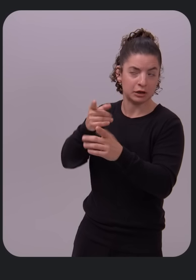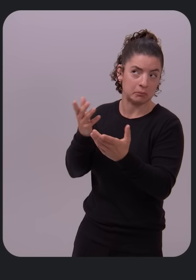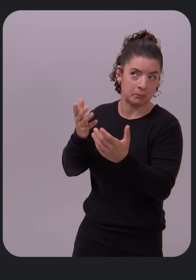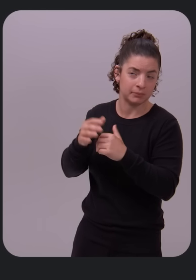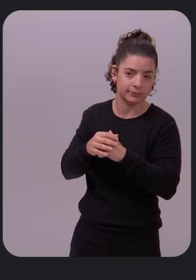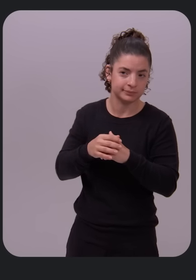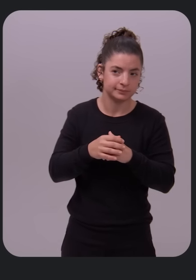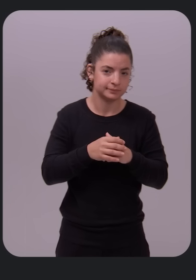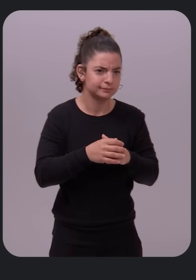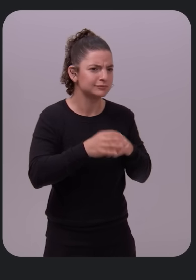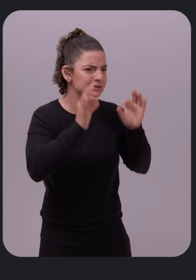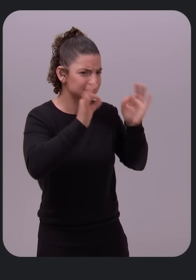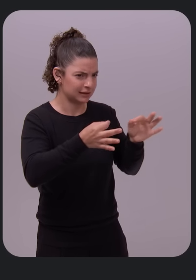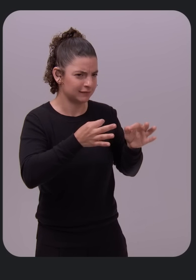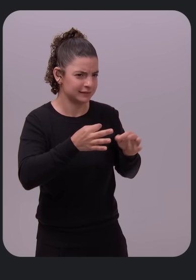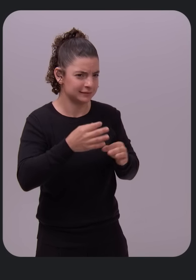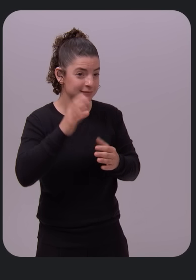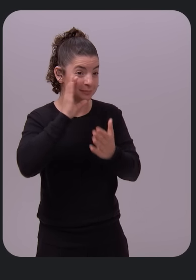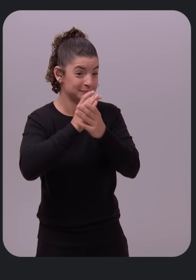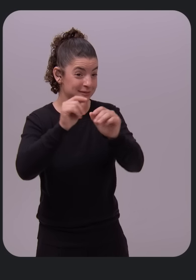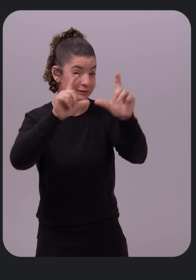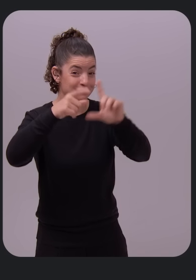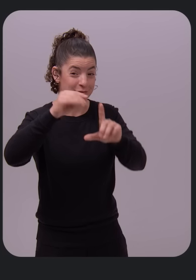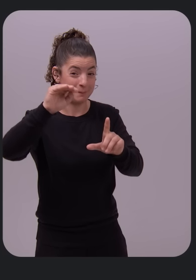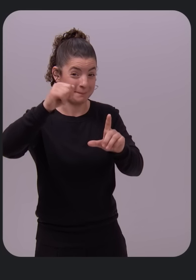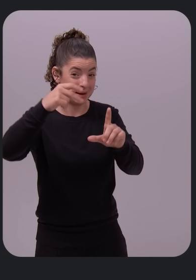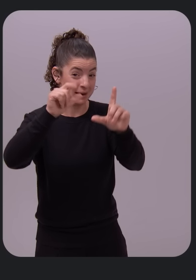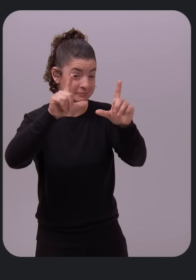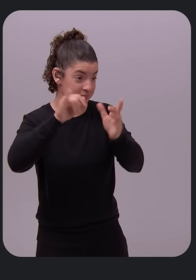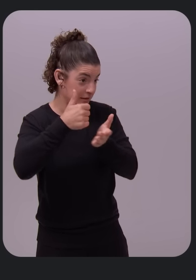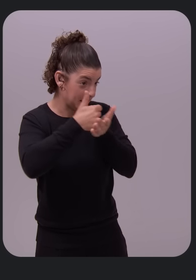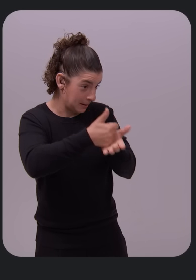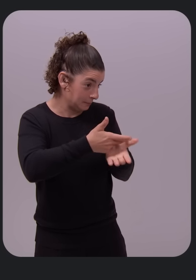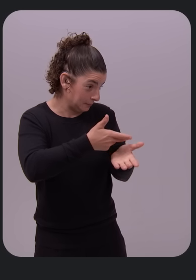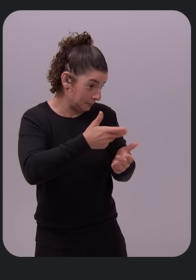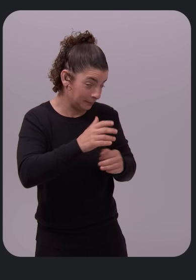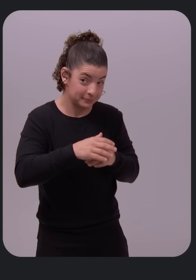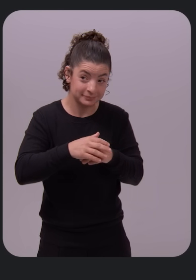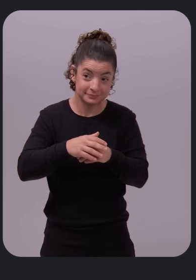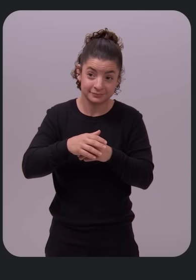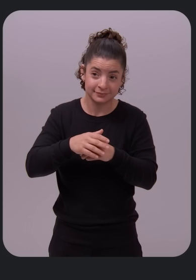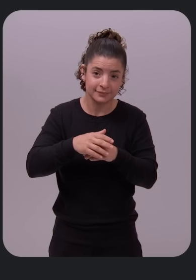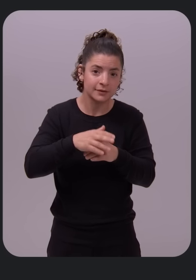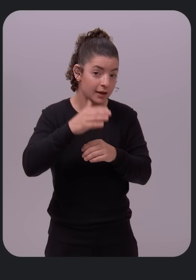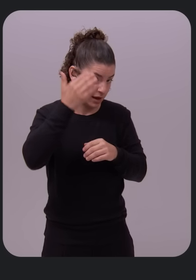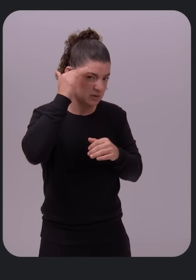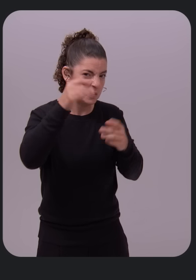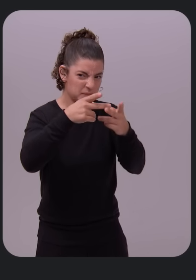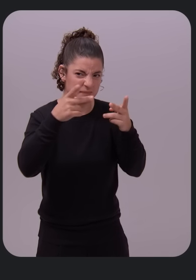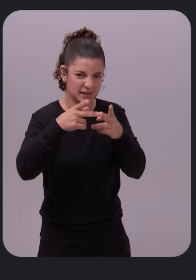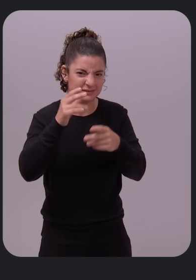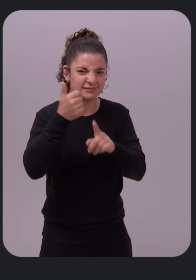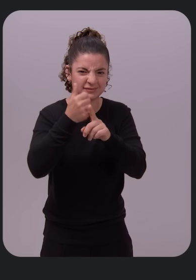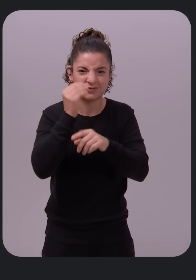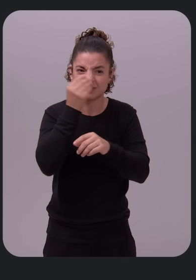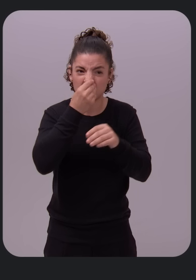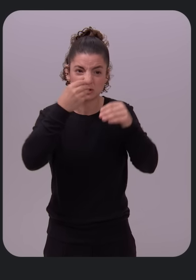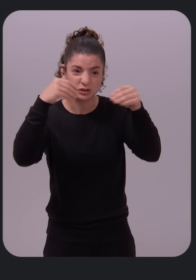Definitely. Do these photos from Maps help? Oh, I know that spot. It's a flower shop as well as a coffee shop, but it is downtown.